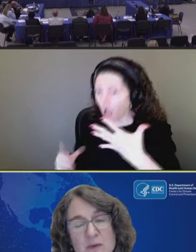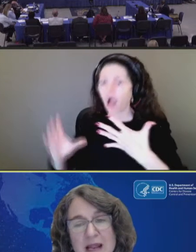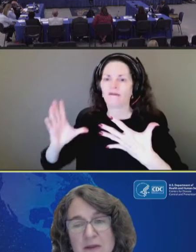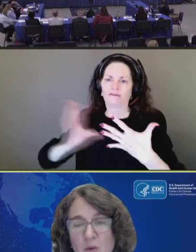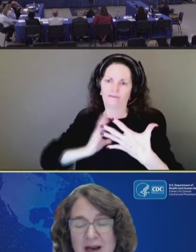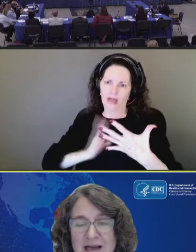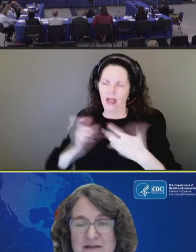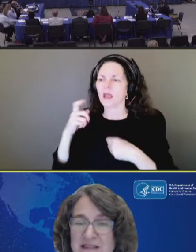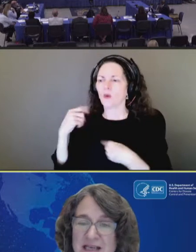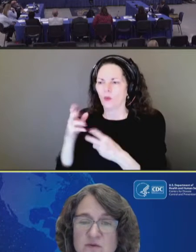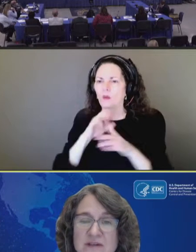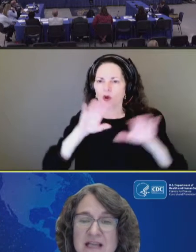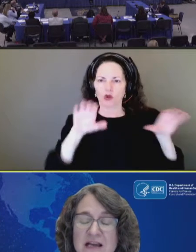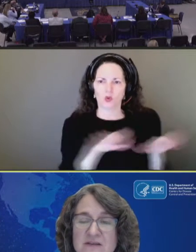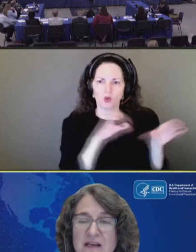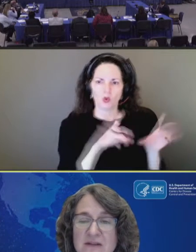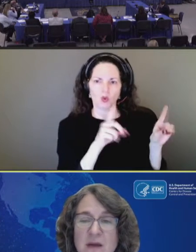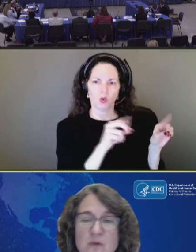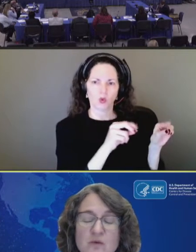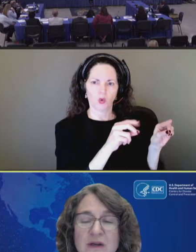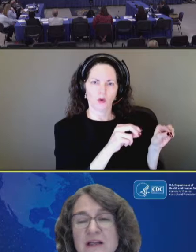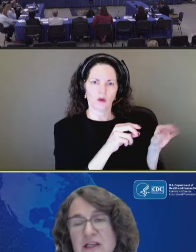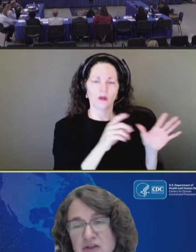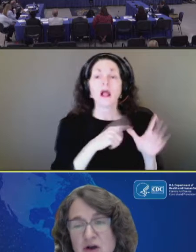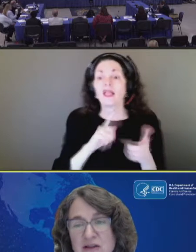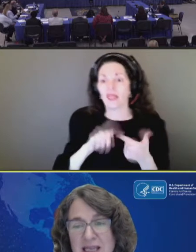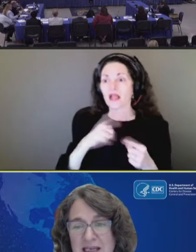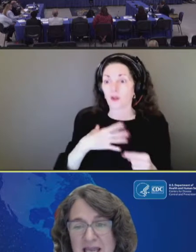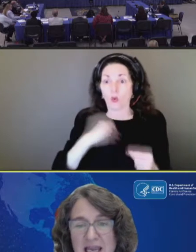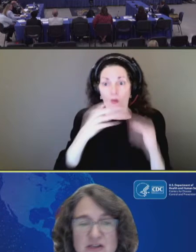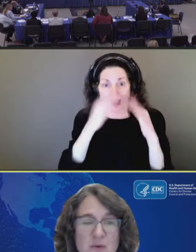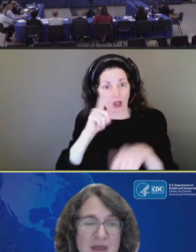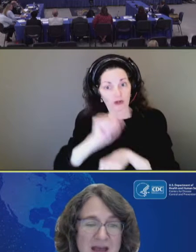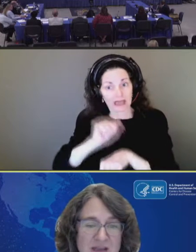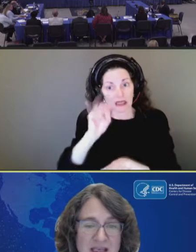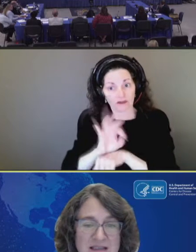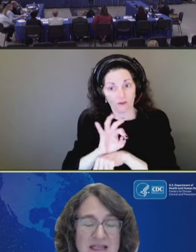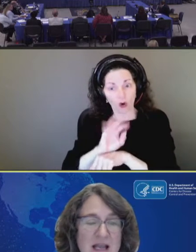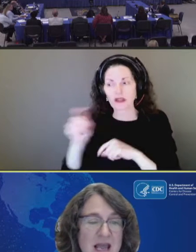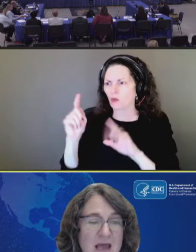when we had the White House task force activated. They were really strongly engaged with advocates